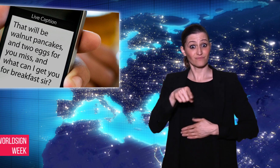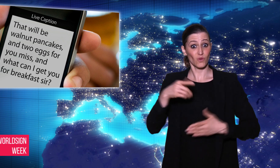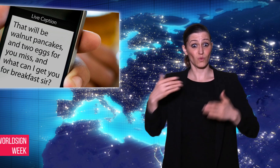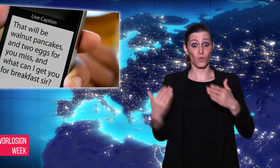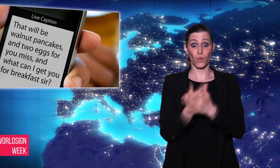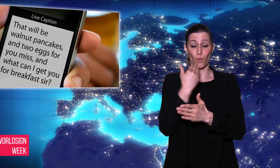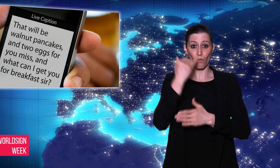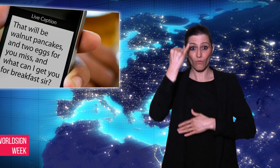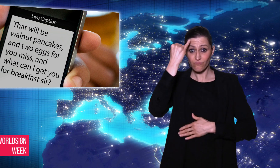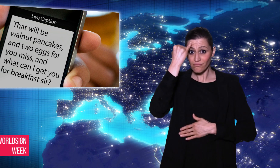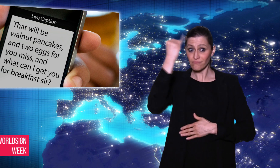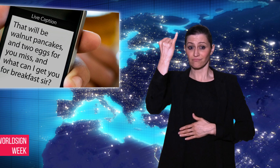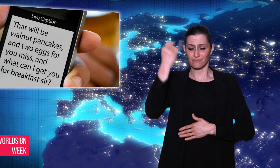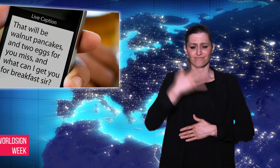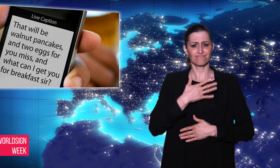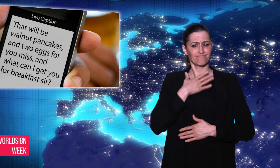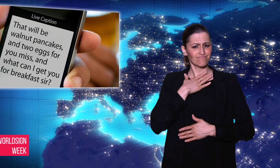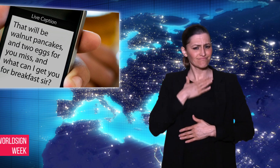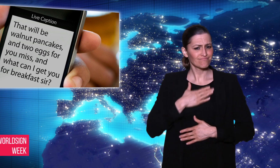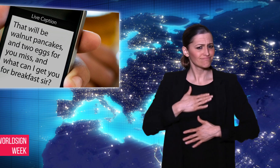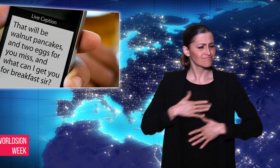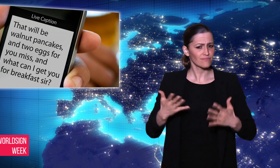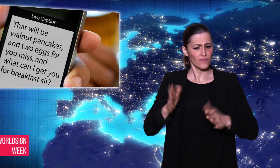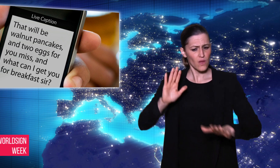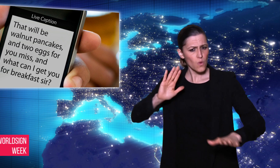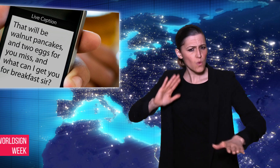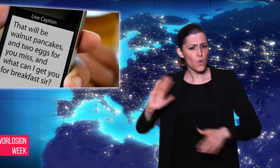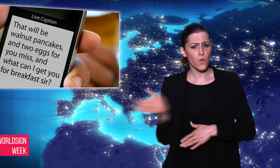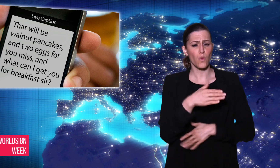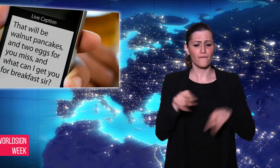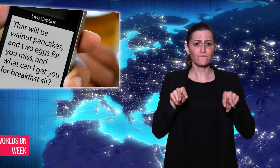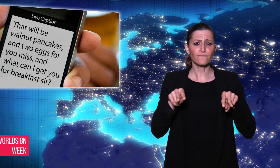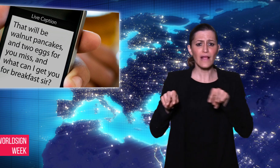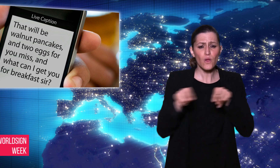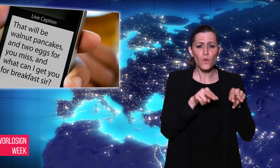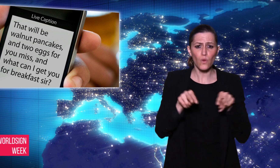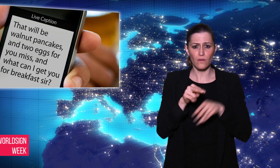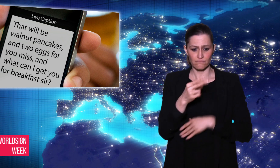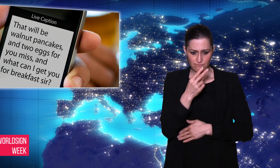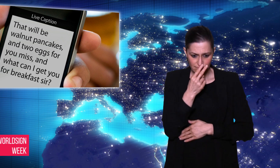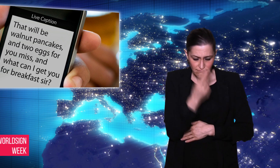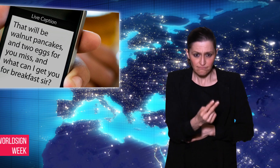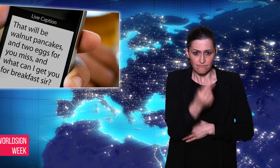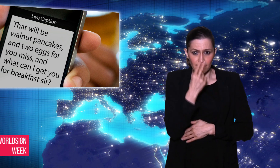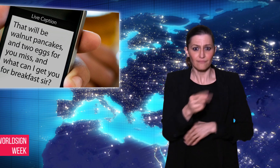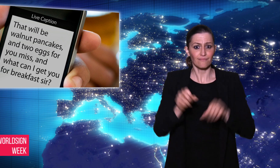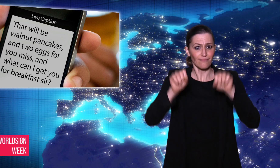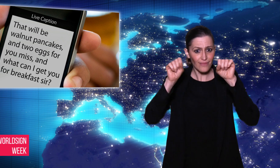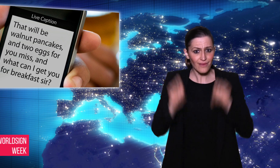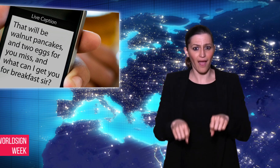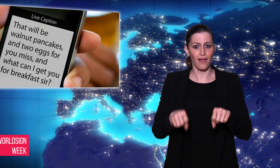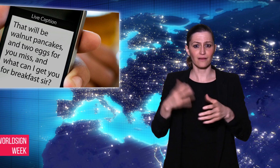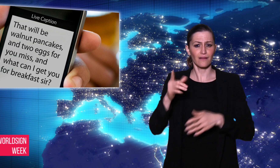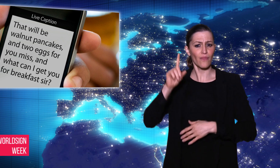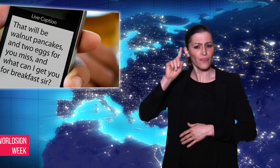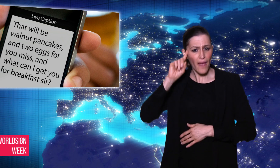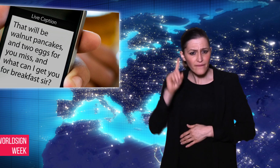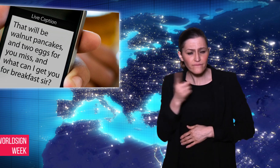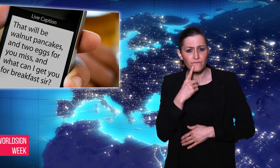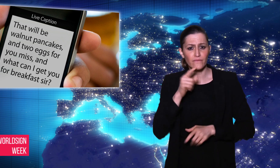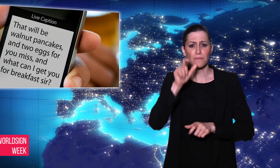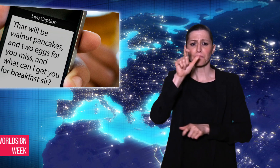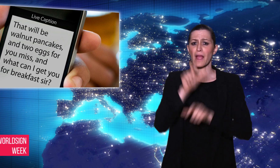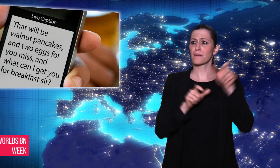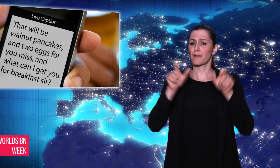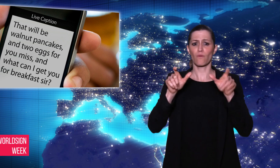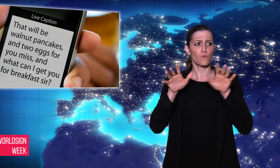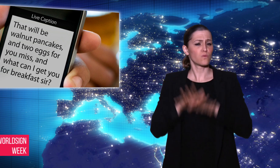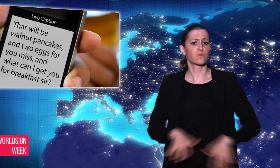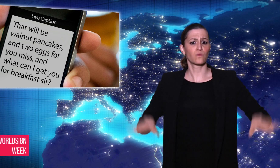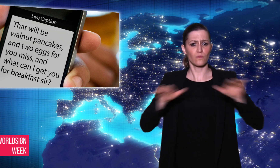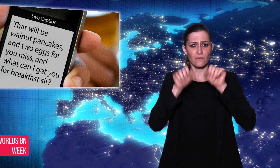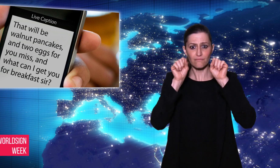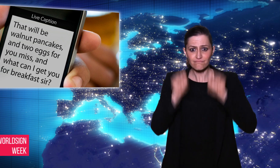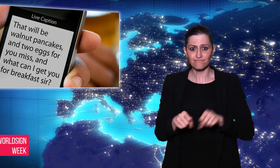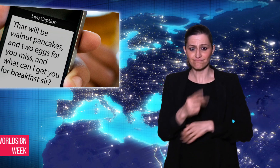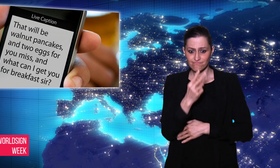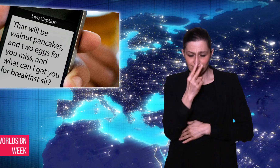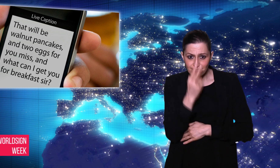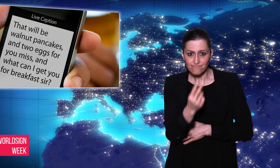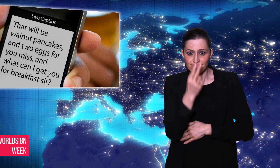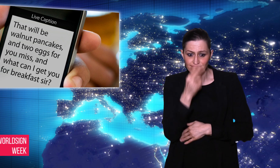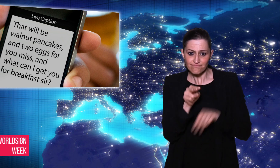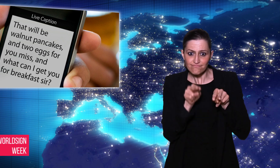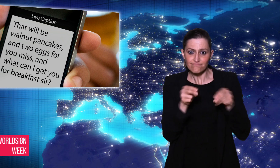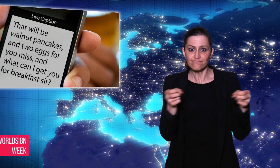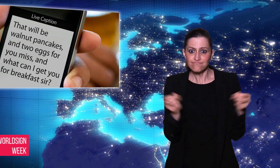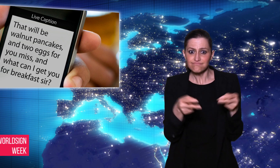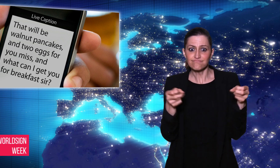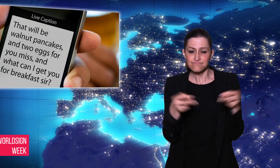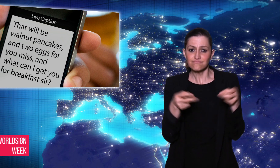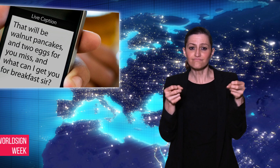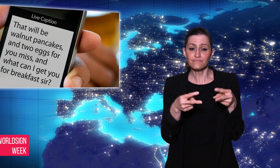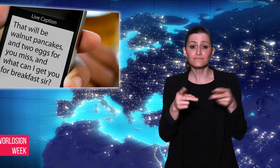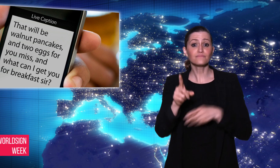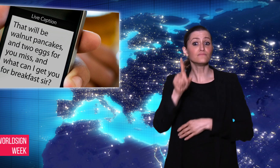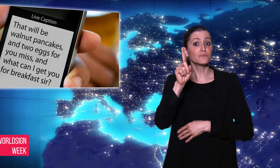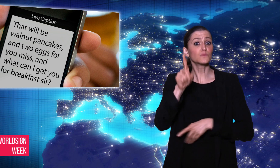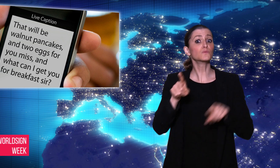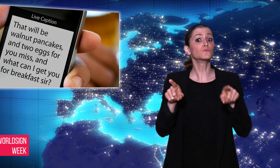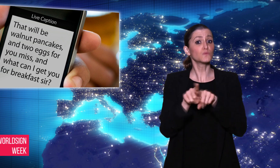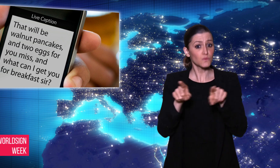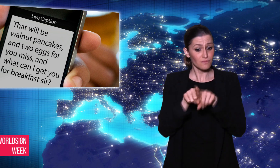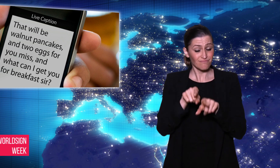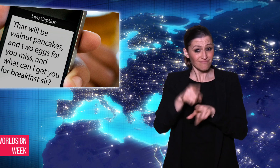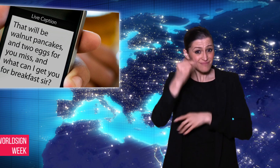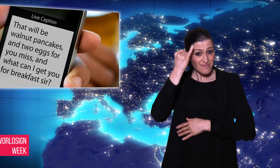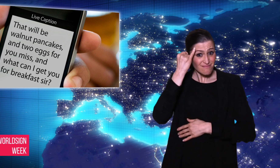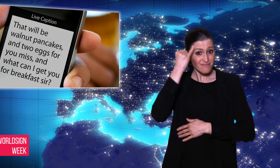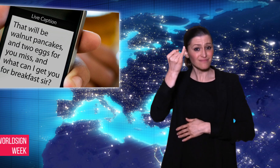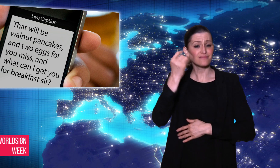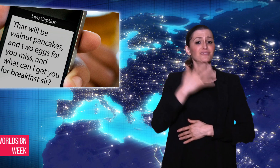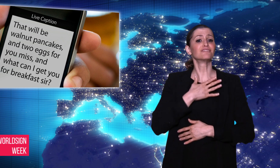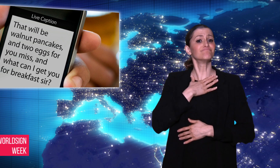This feature would make videos accessible for all Deaf people but it